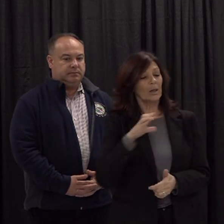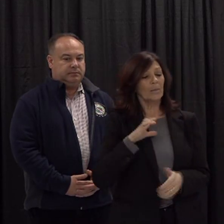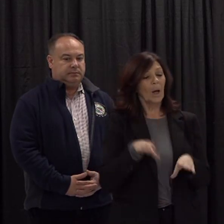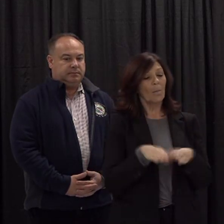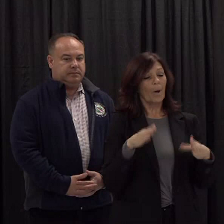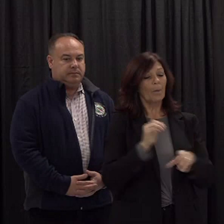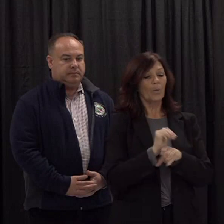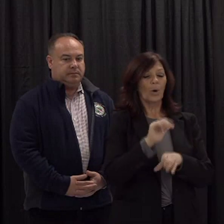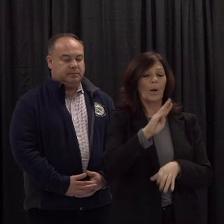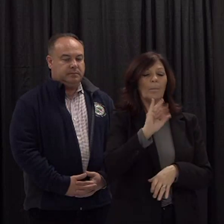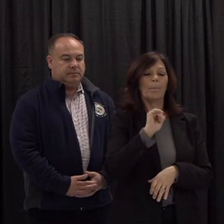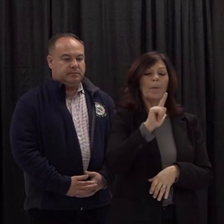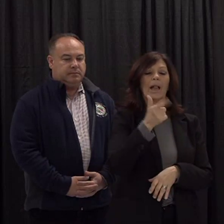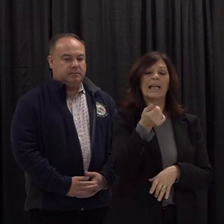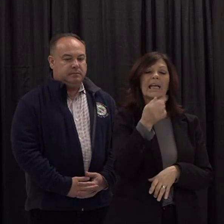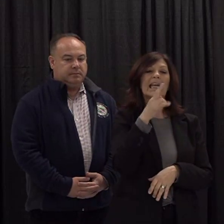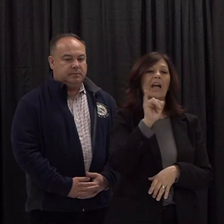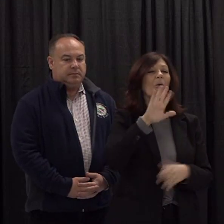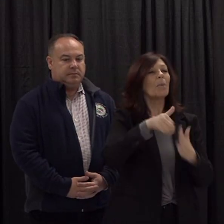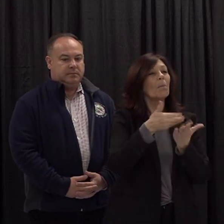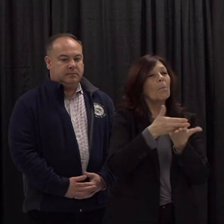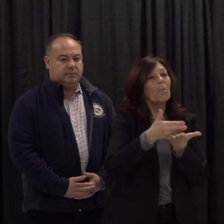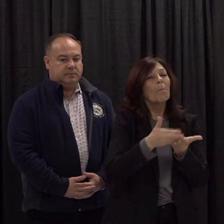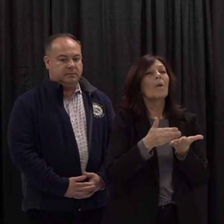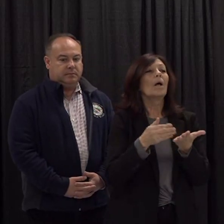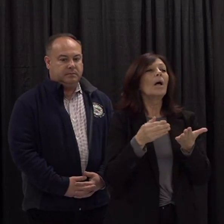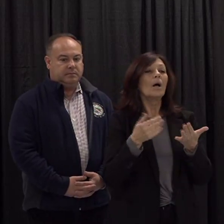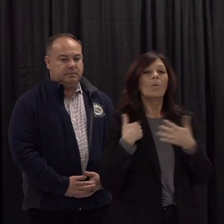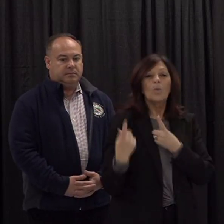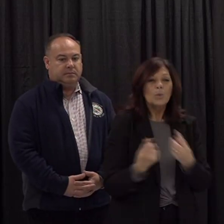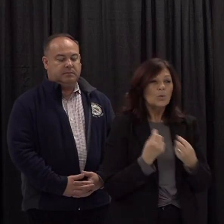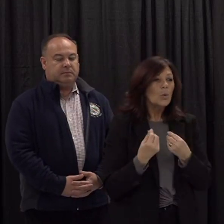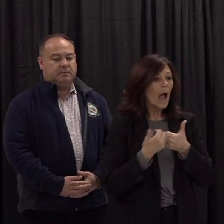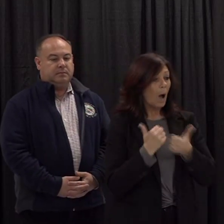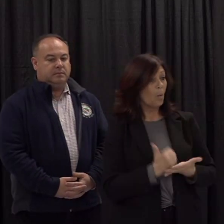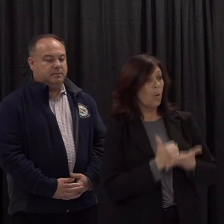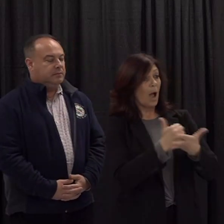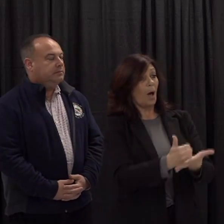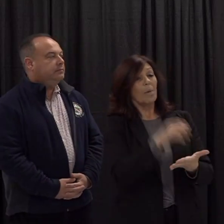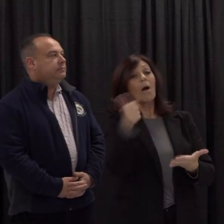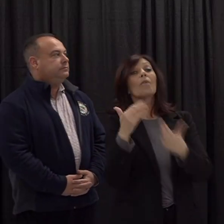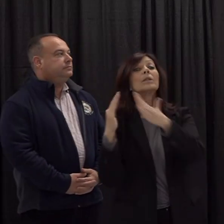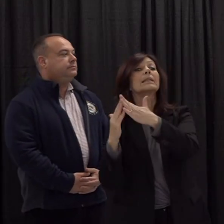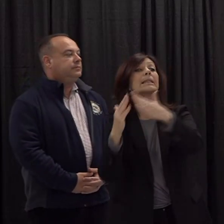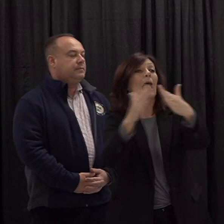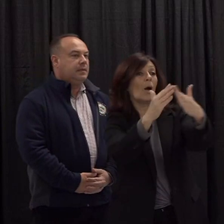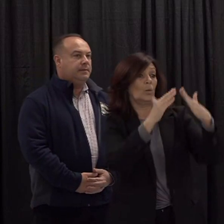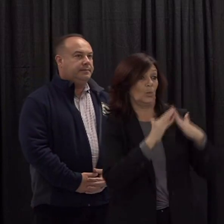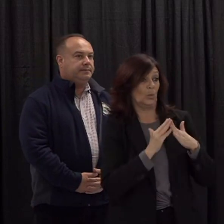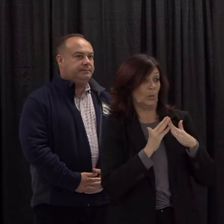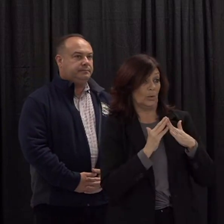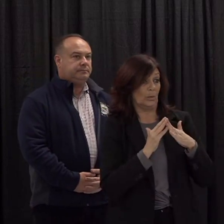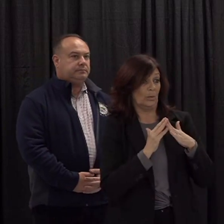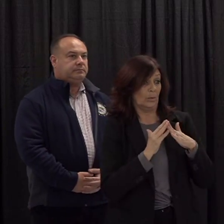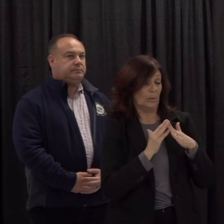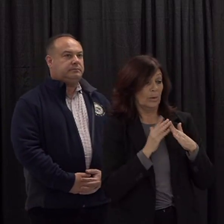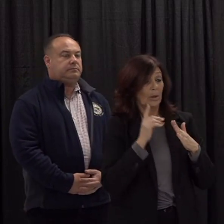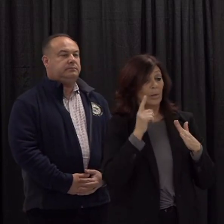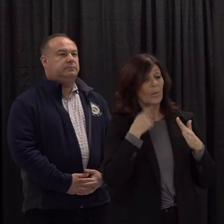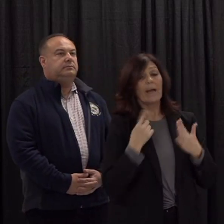Bill Gary to talk about how we're responding, what we're doing and how we're helping other municipalities. By having contracted with number